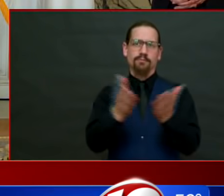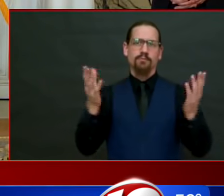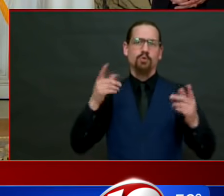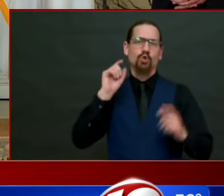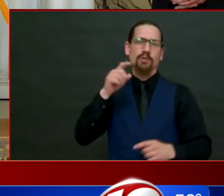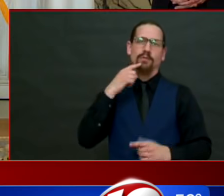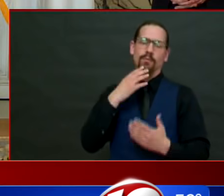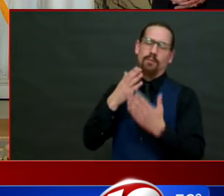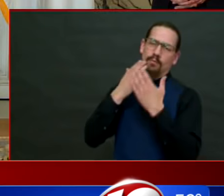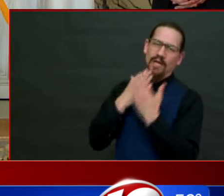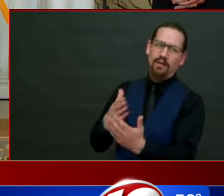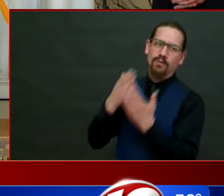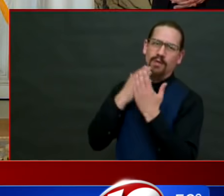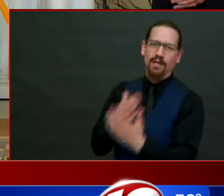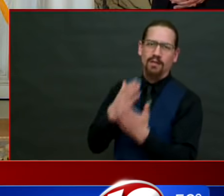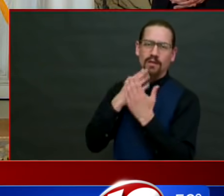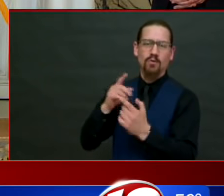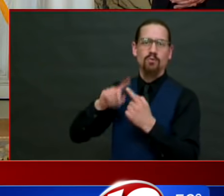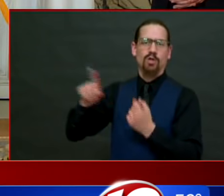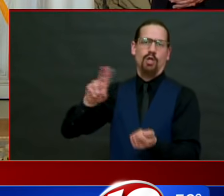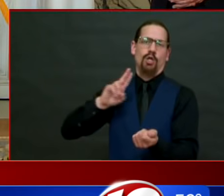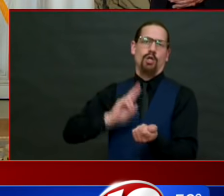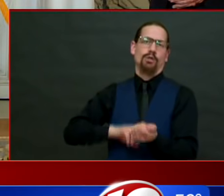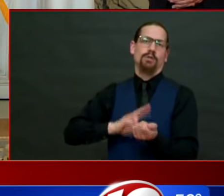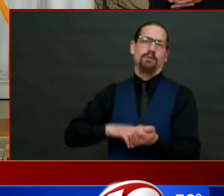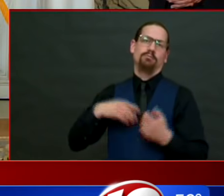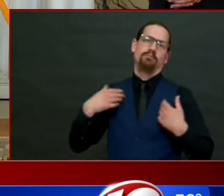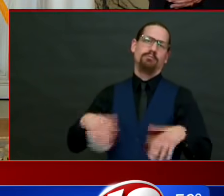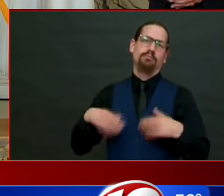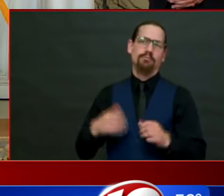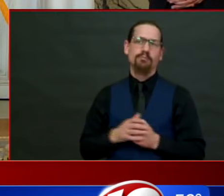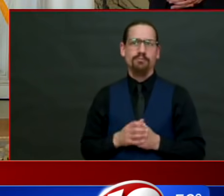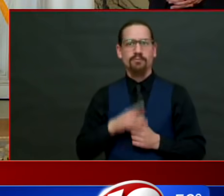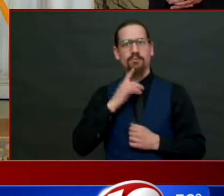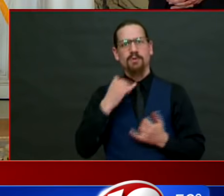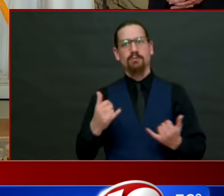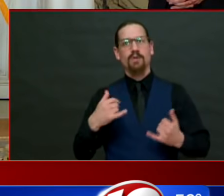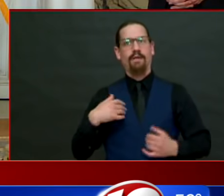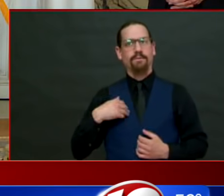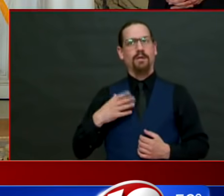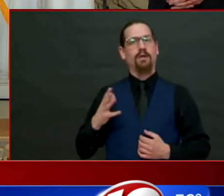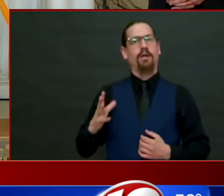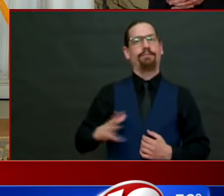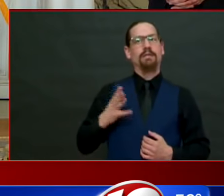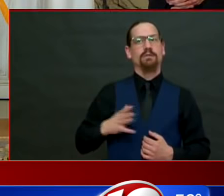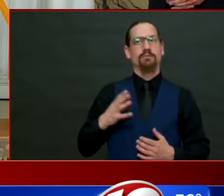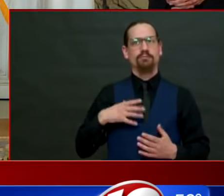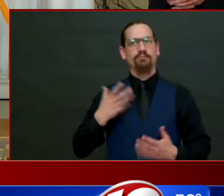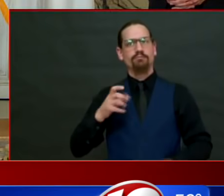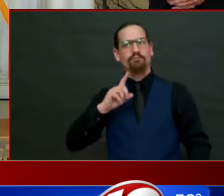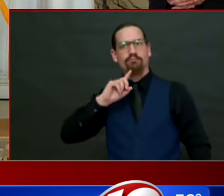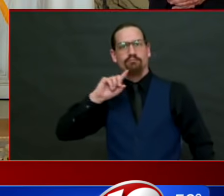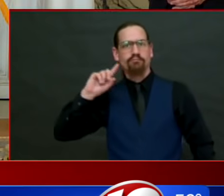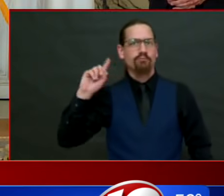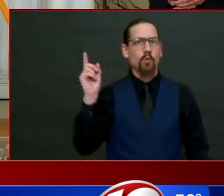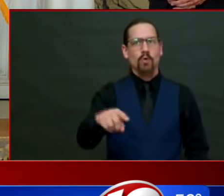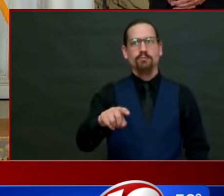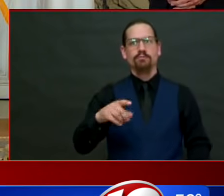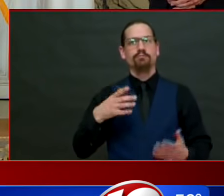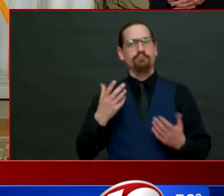ISLANDER, PLEASE FIND A WAY TO EXPRESS YOUR GRATITUDE TO NURSES.